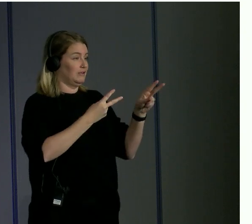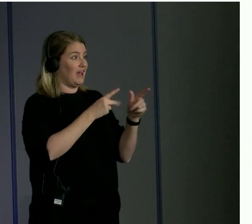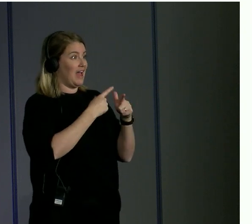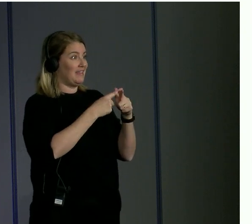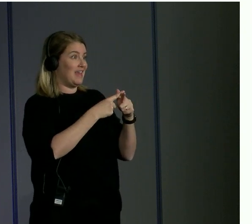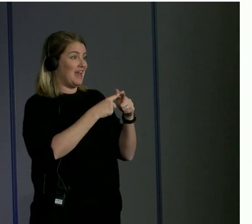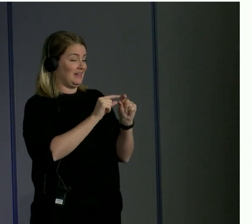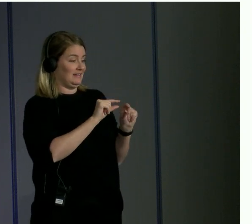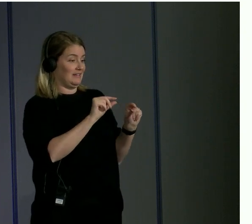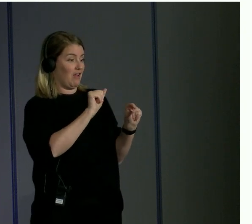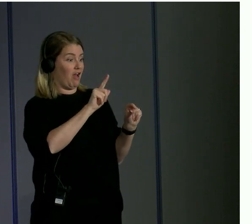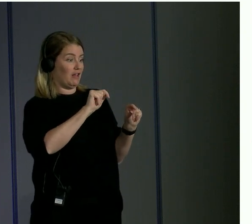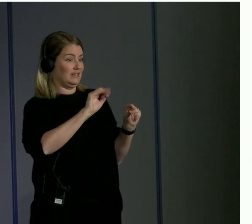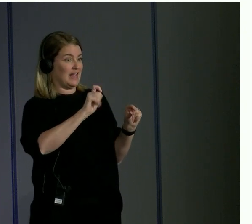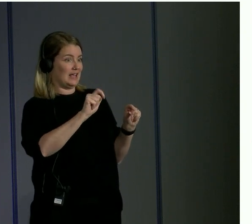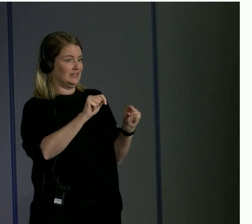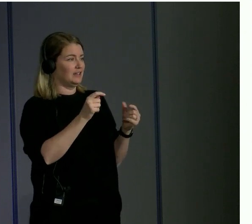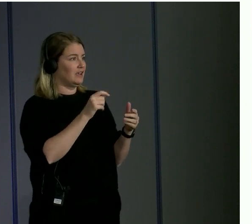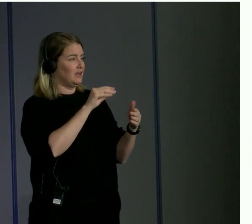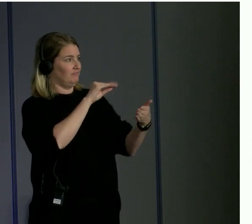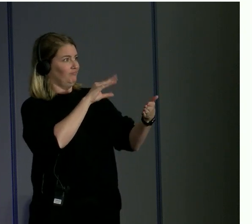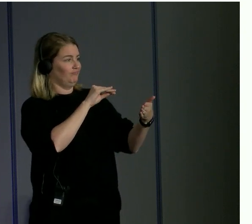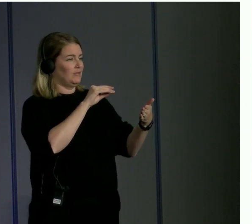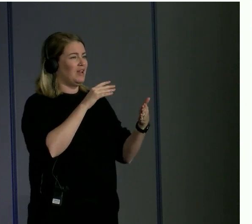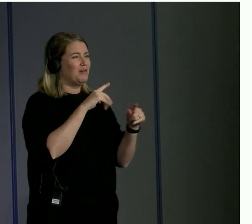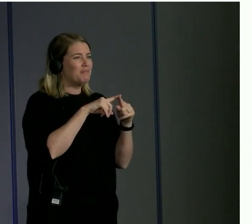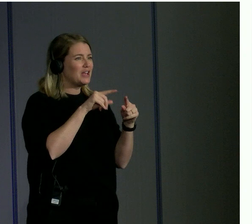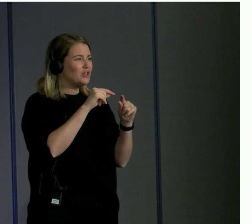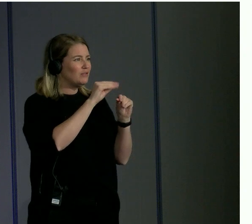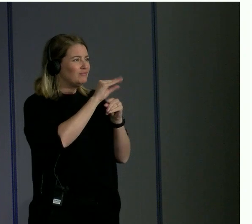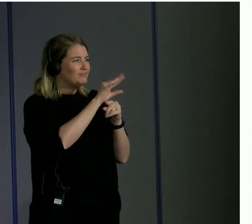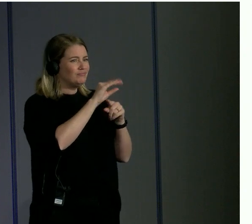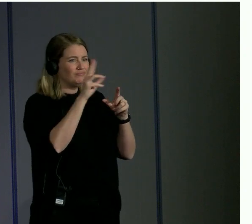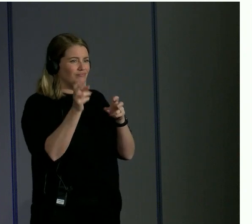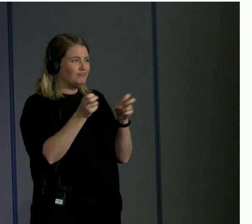you created a most ableist experience you can possibly create, because as a person with vision,